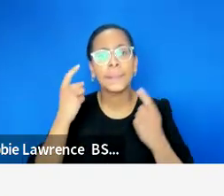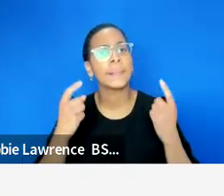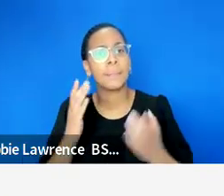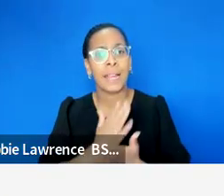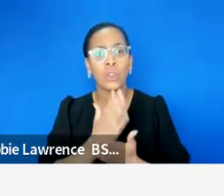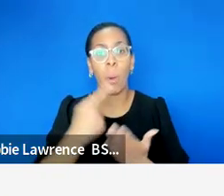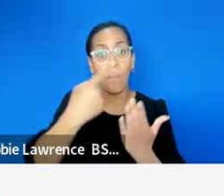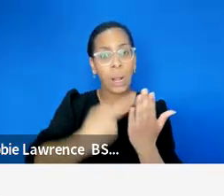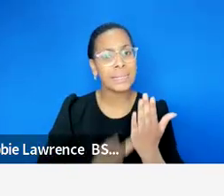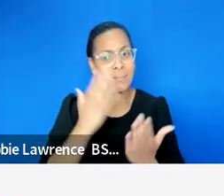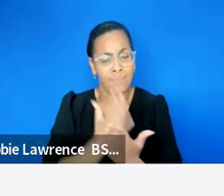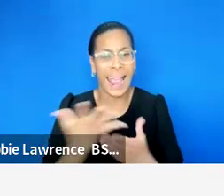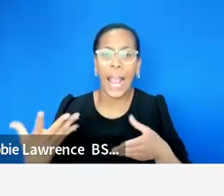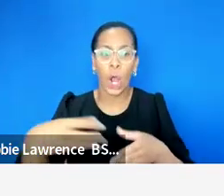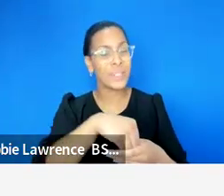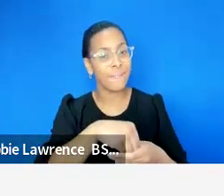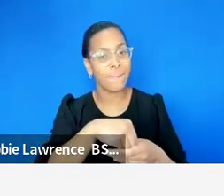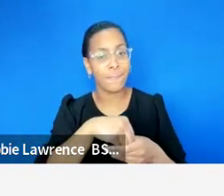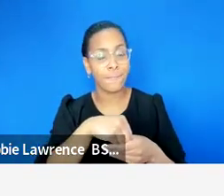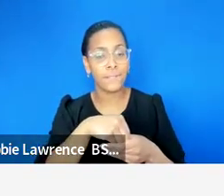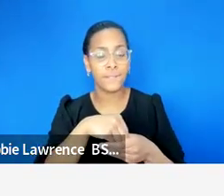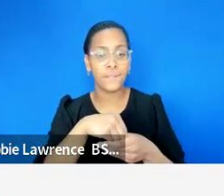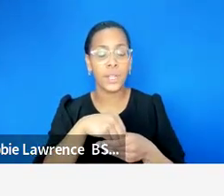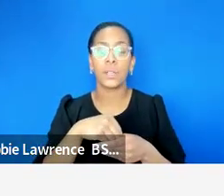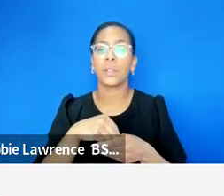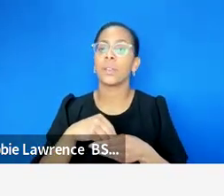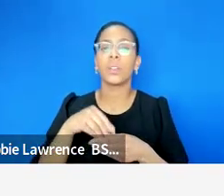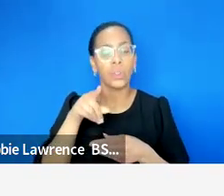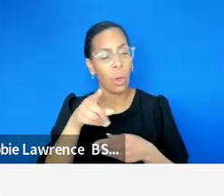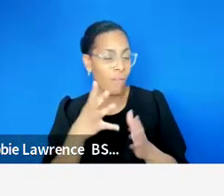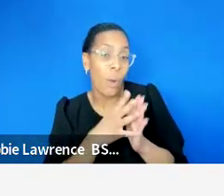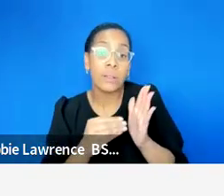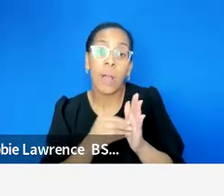So the one I mentioned previously was the reasonable adjustment passport.